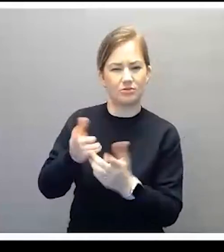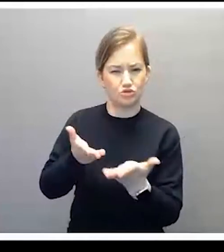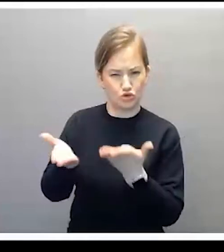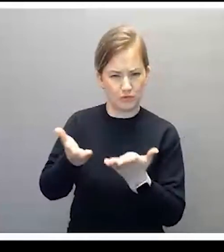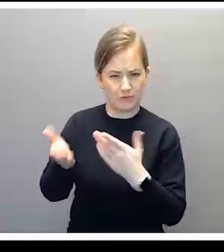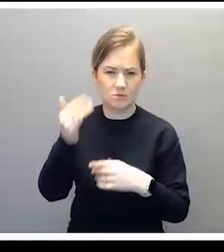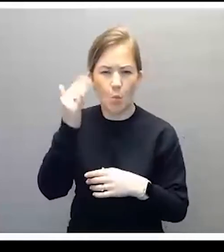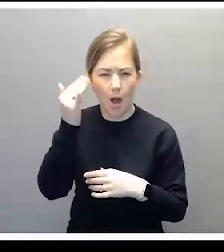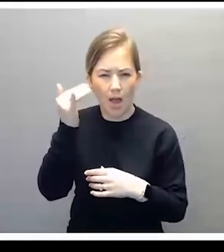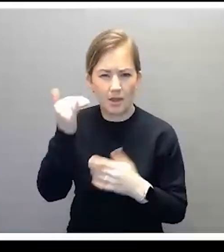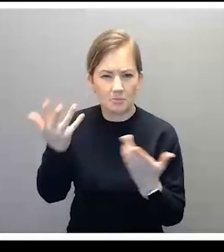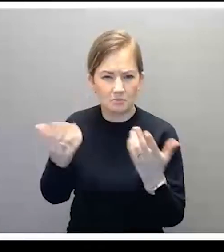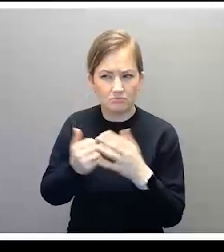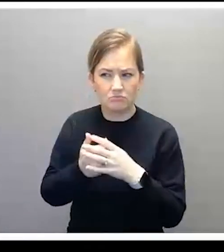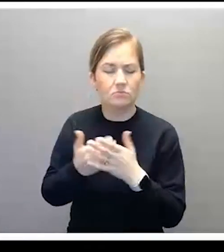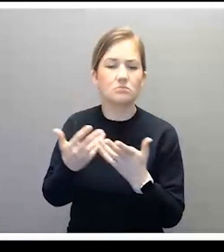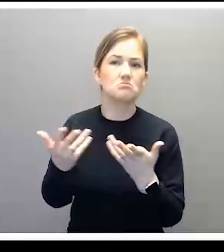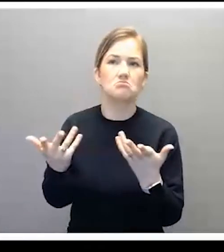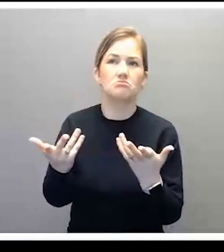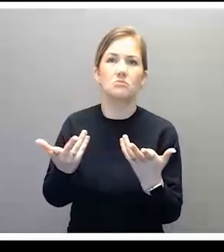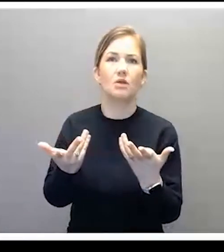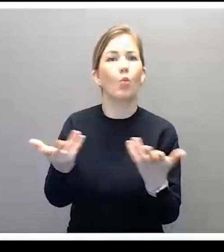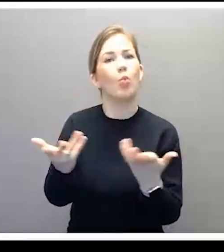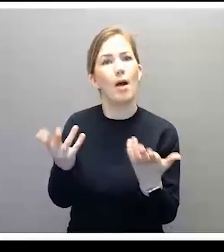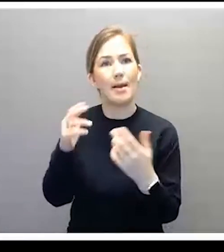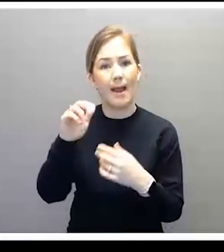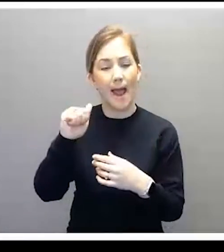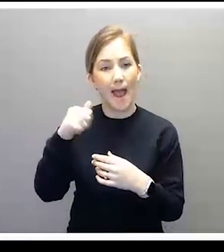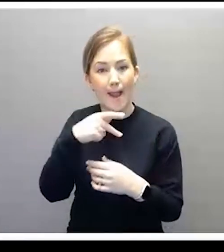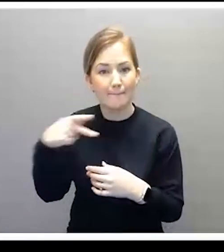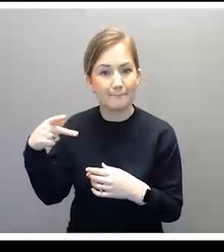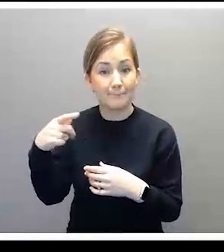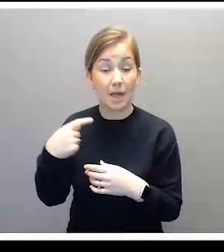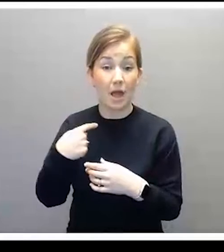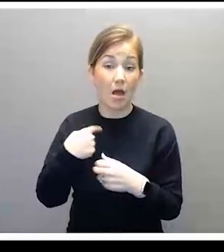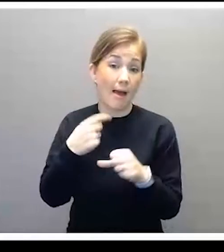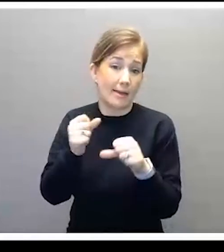What application would I be running